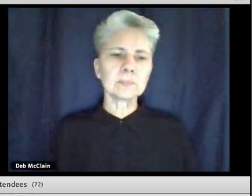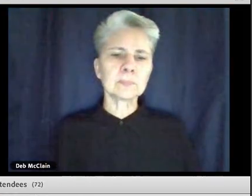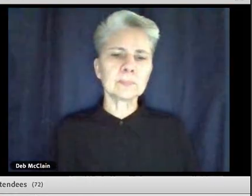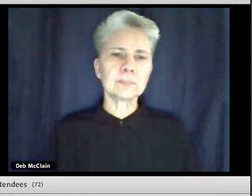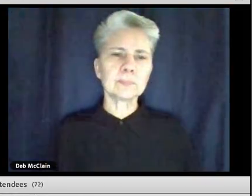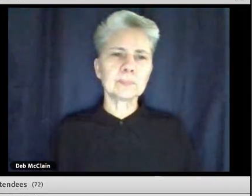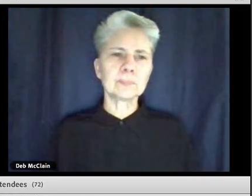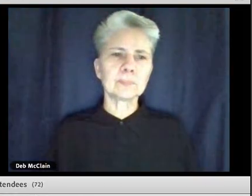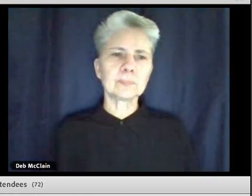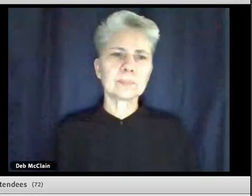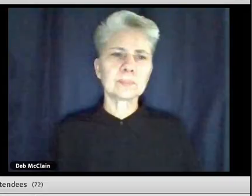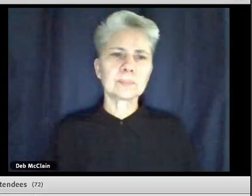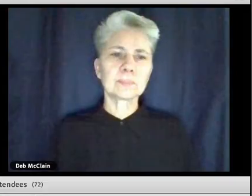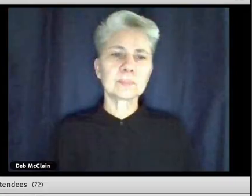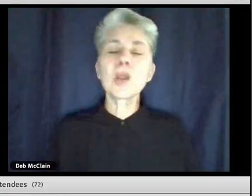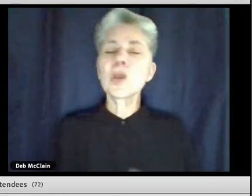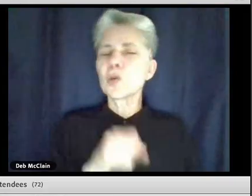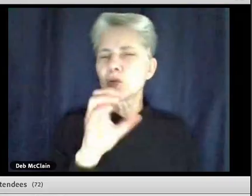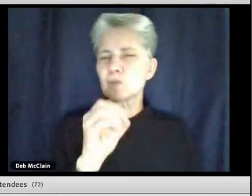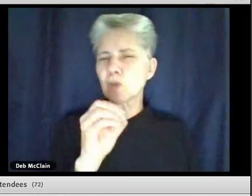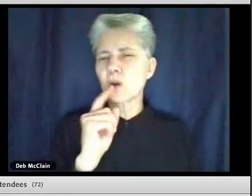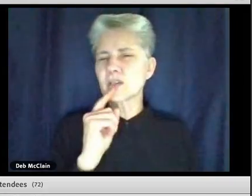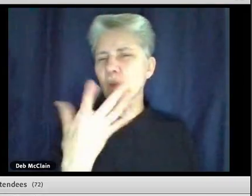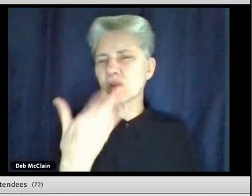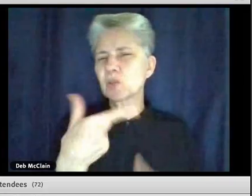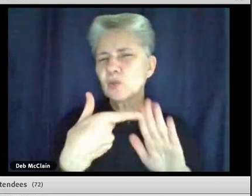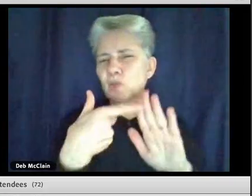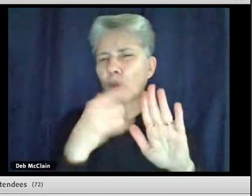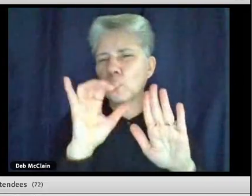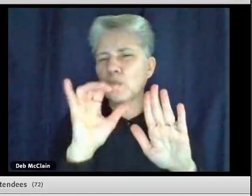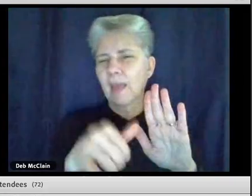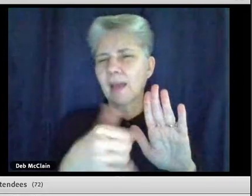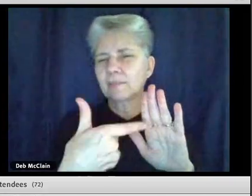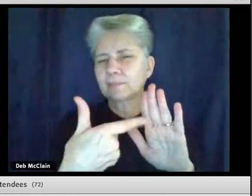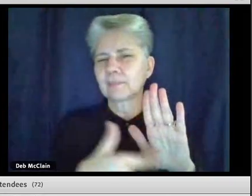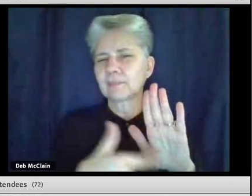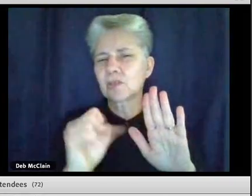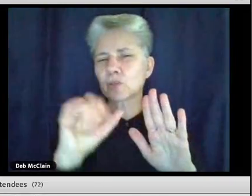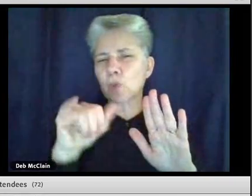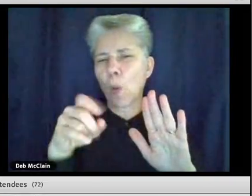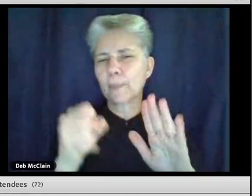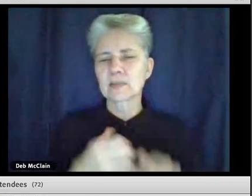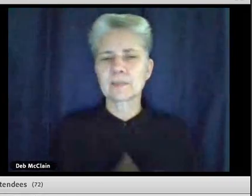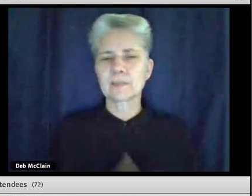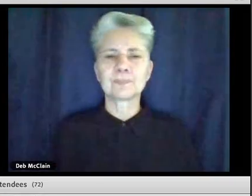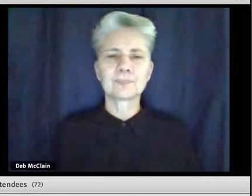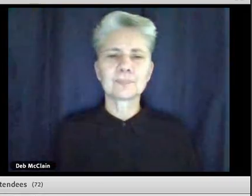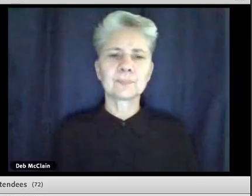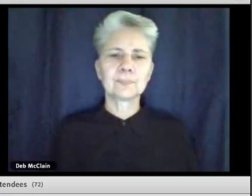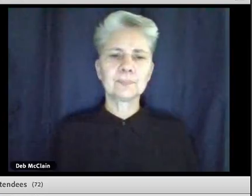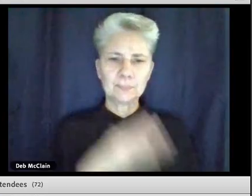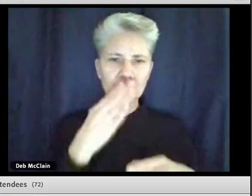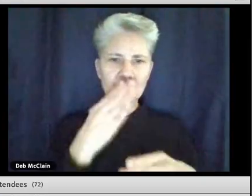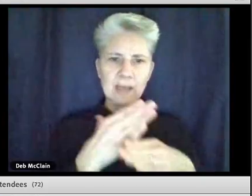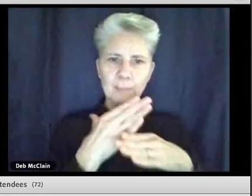so just really quickly I wanted to show you that. Let me stop sharing my screen.